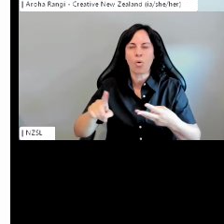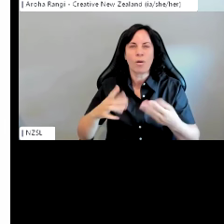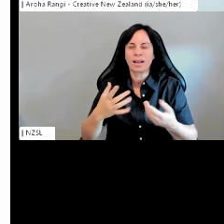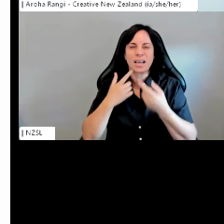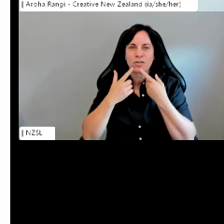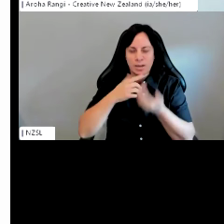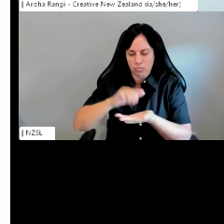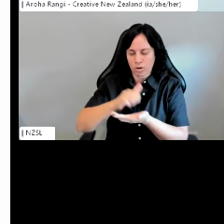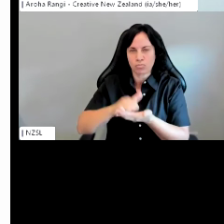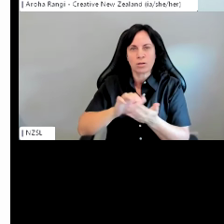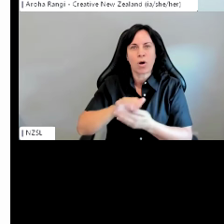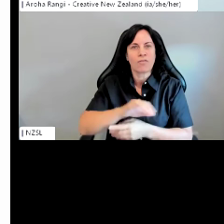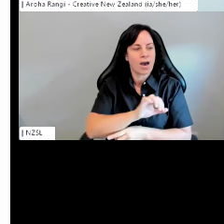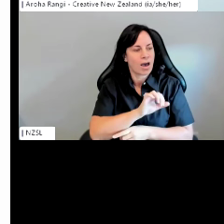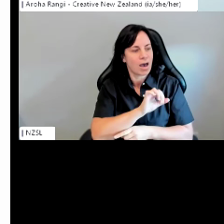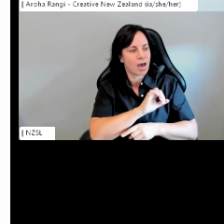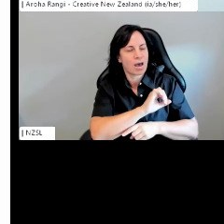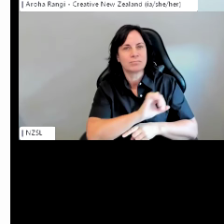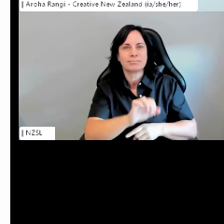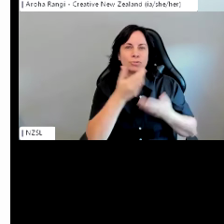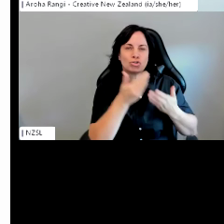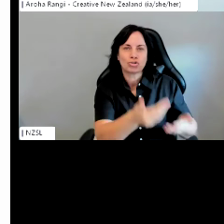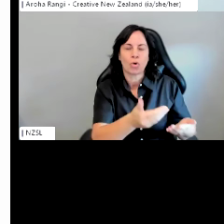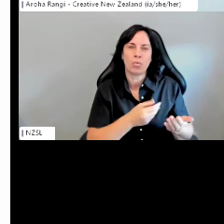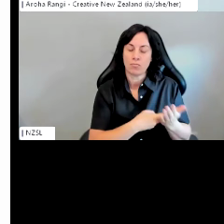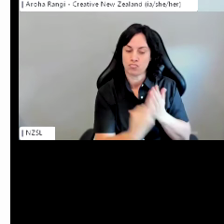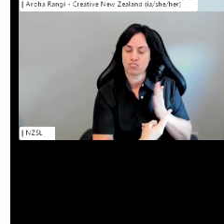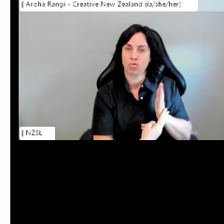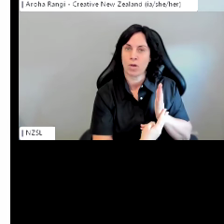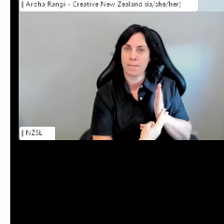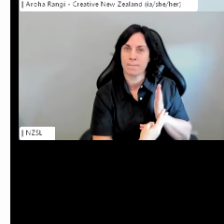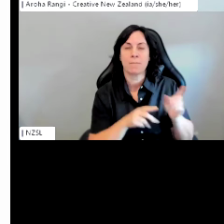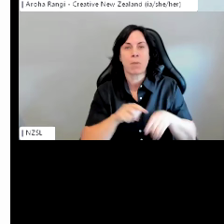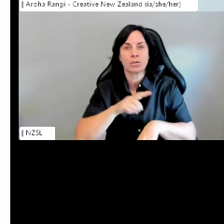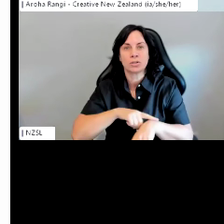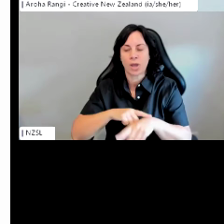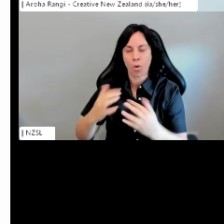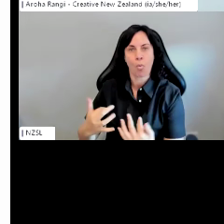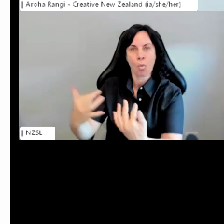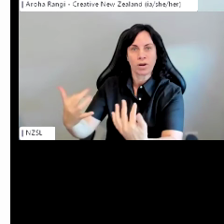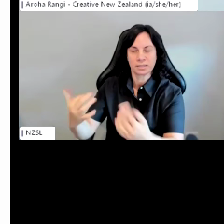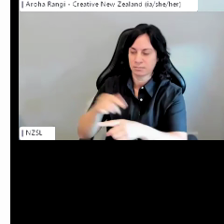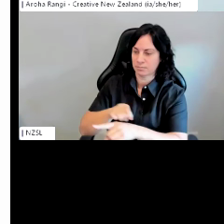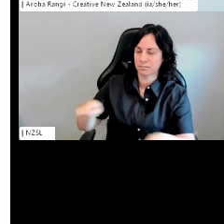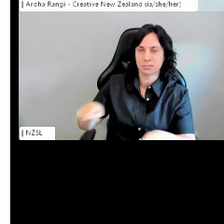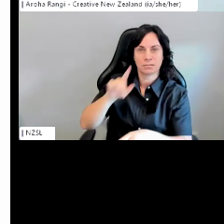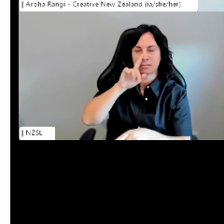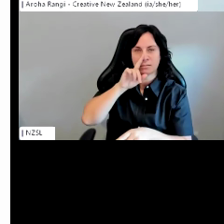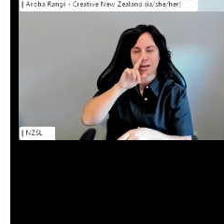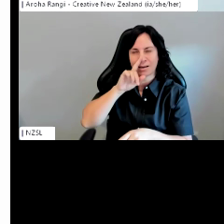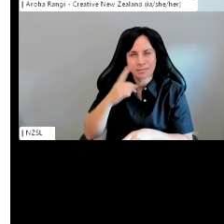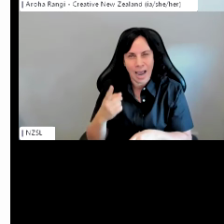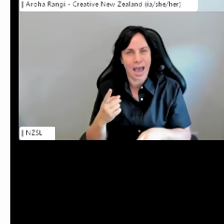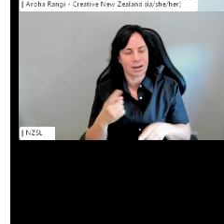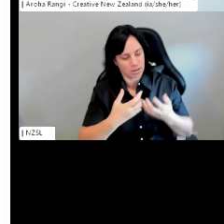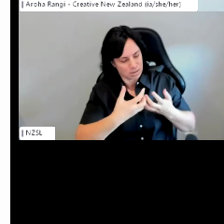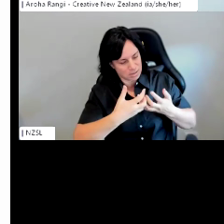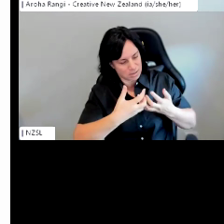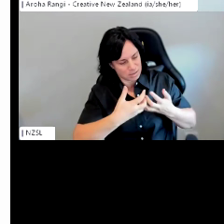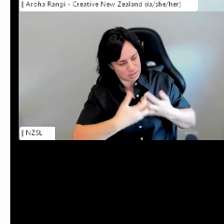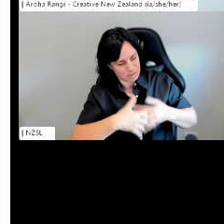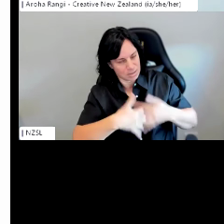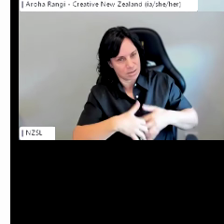their program, um most audiences cannot discern the emotional and spiritual impact from most of